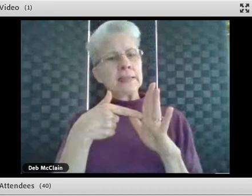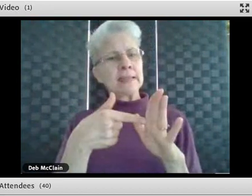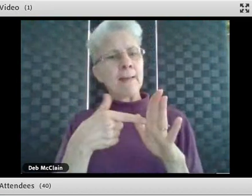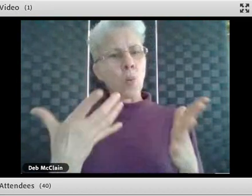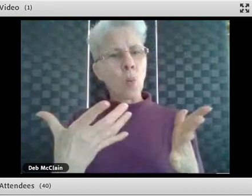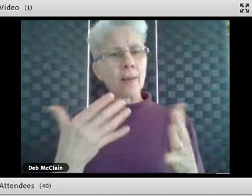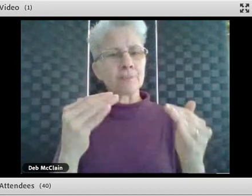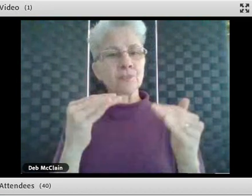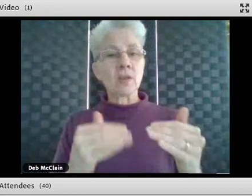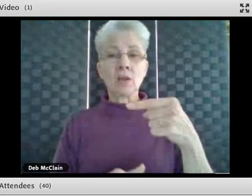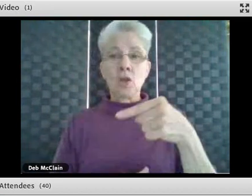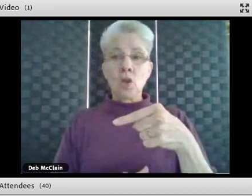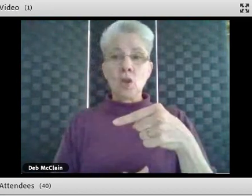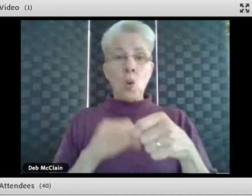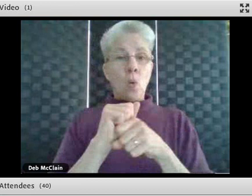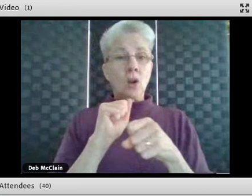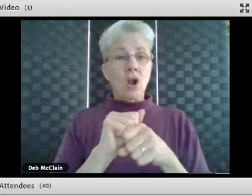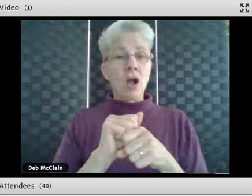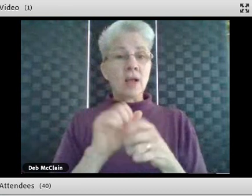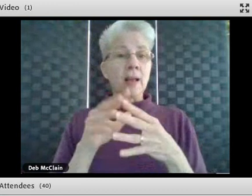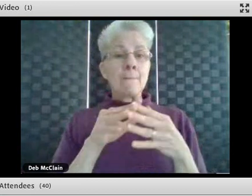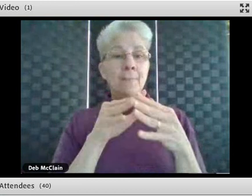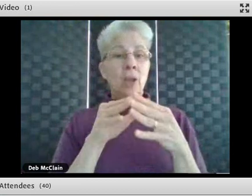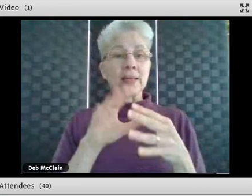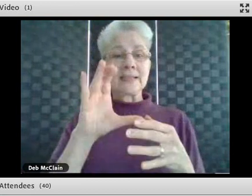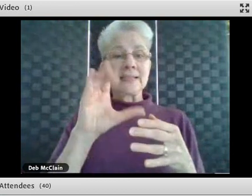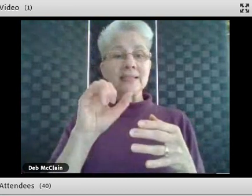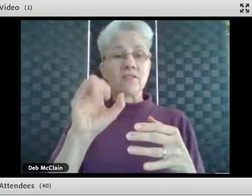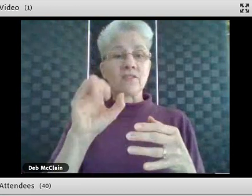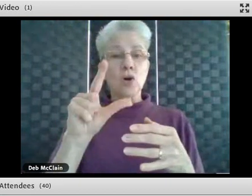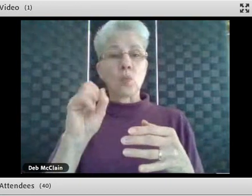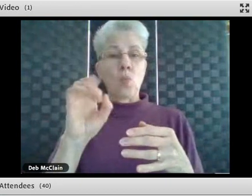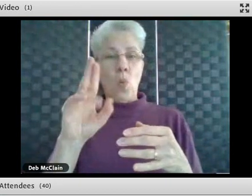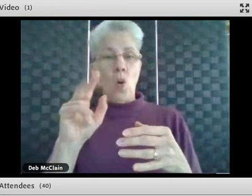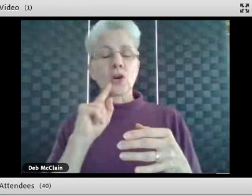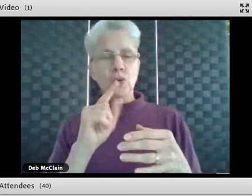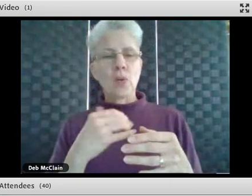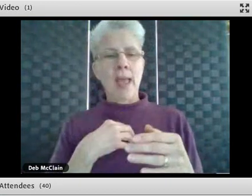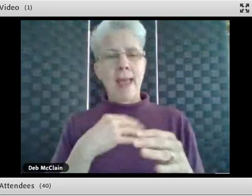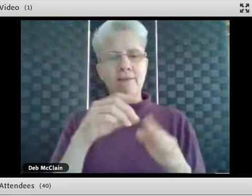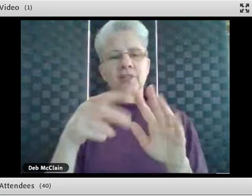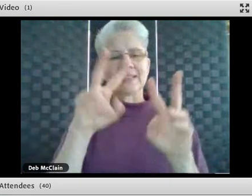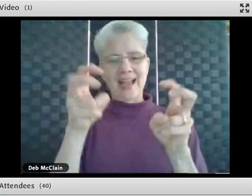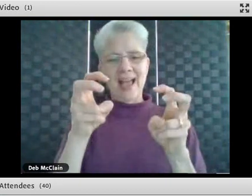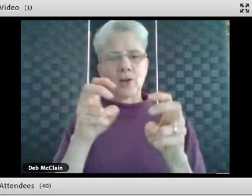if you have a work on the American Civil War, you assign "American Civil War" as a subject heading. I'm not saying that's actually the authorized heading.